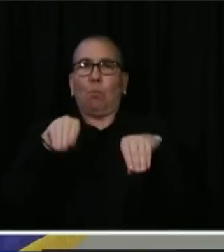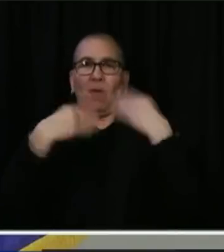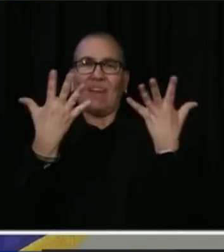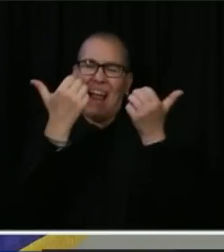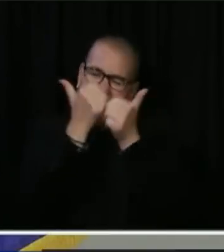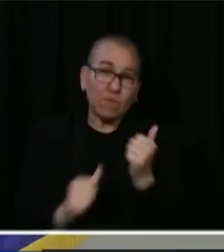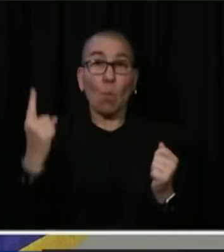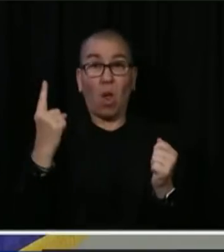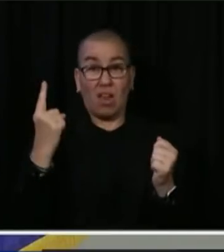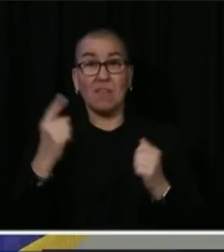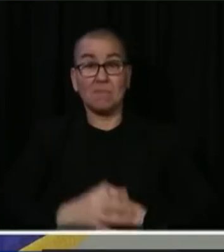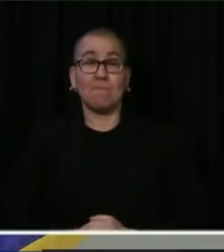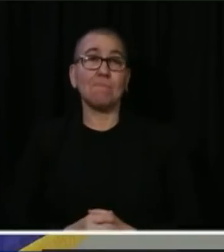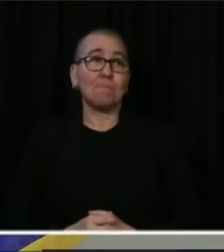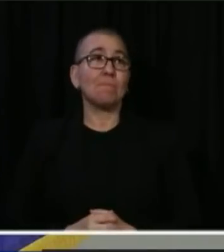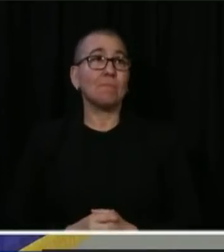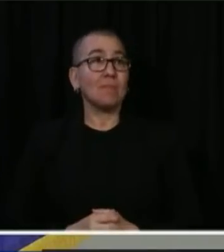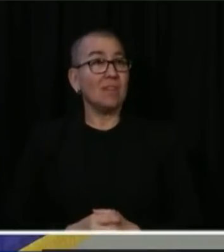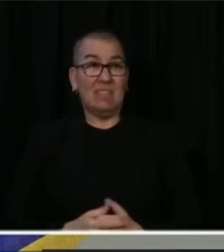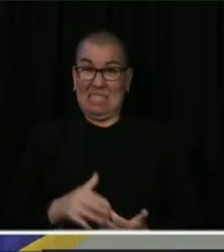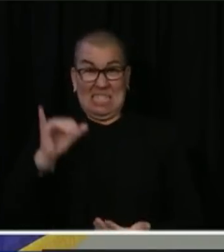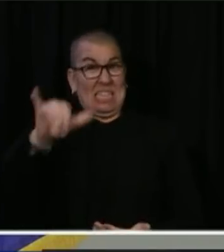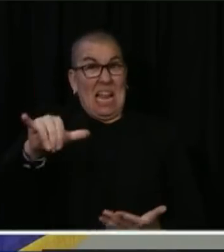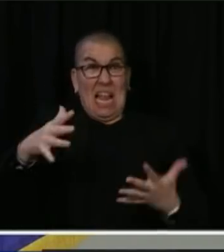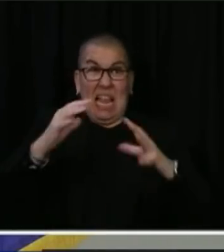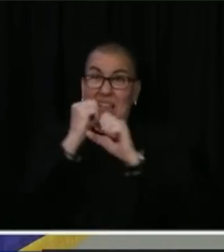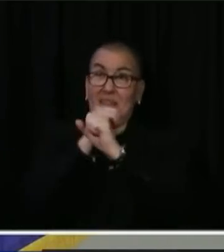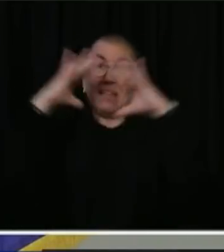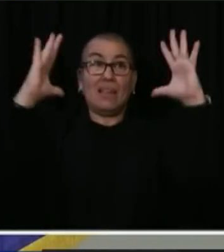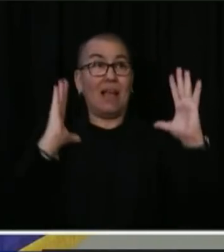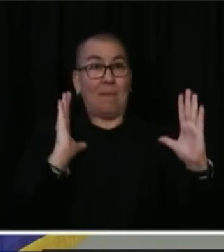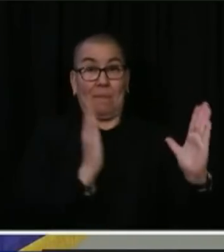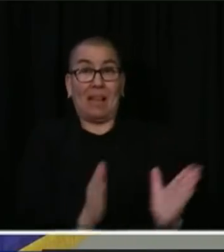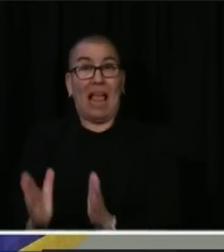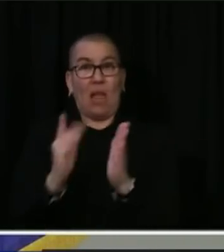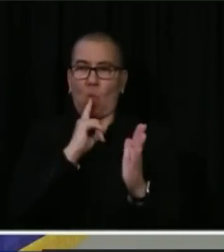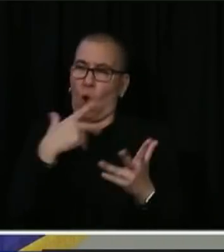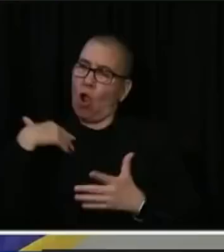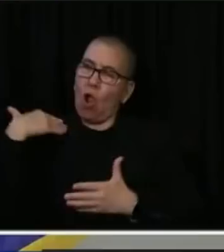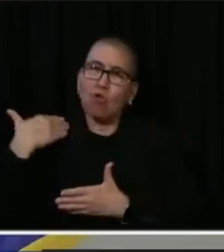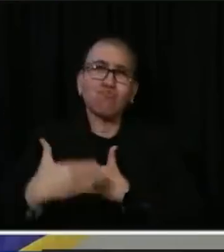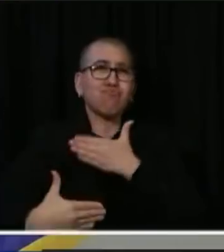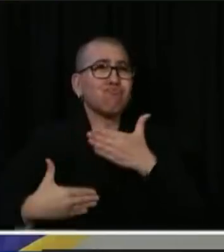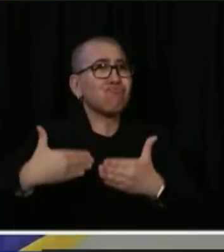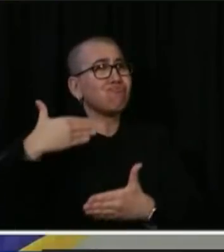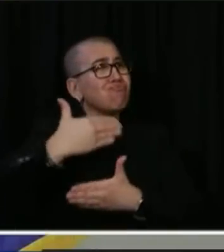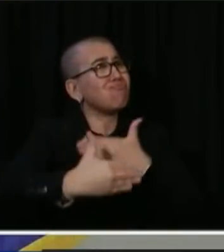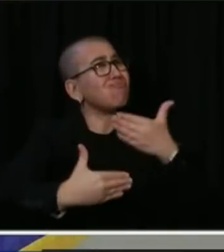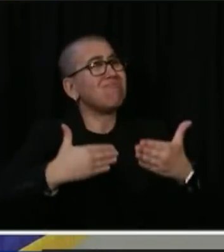MATTER IF YOU ARE BLACK, INDIGENOUS, LATINX OR WHITE,